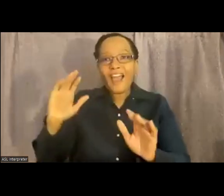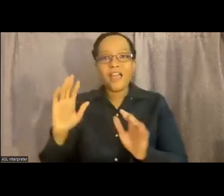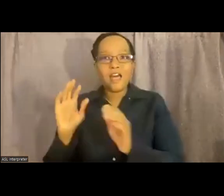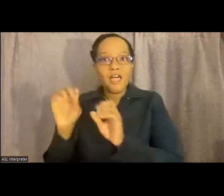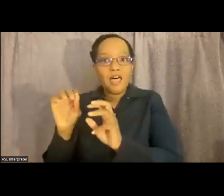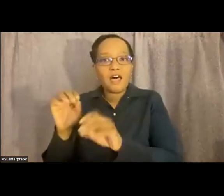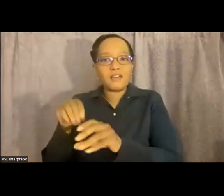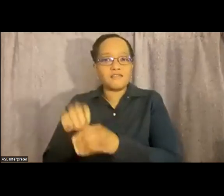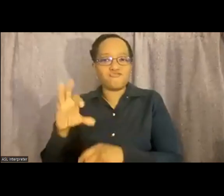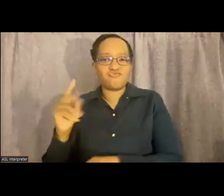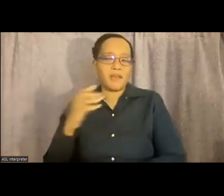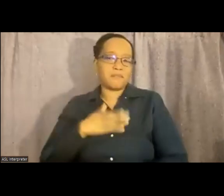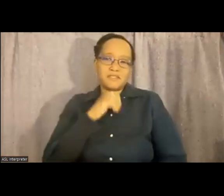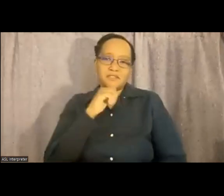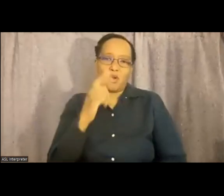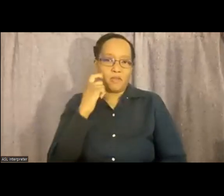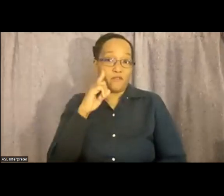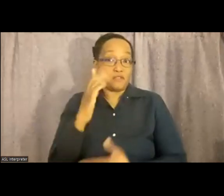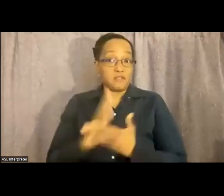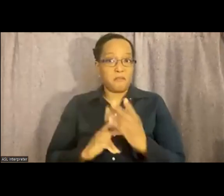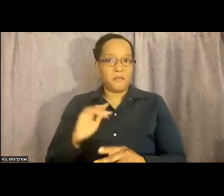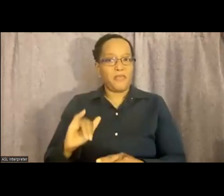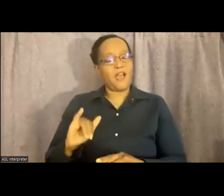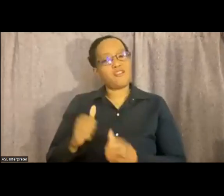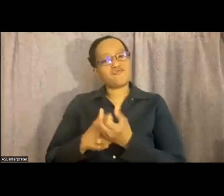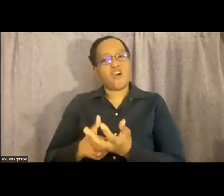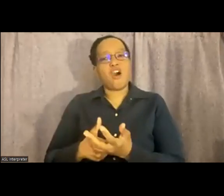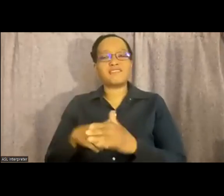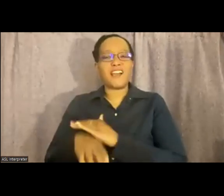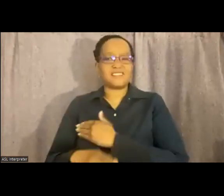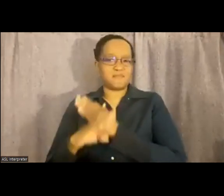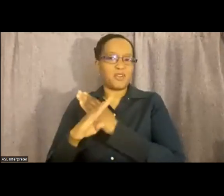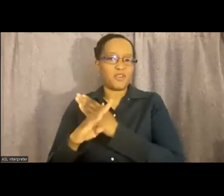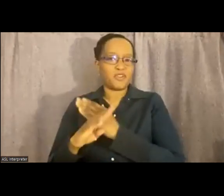for some folks. I think that is all for collective access.